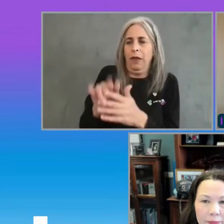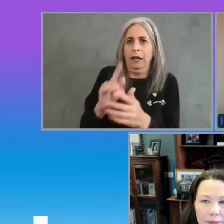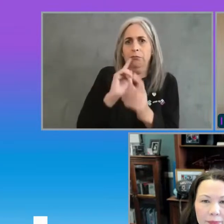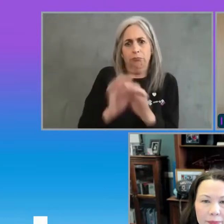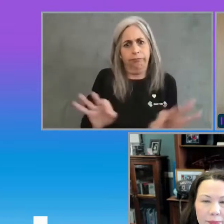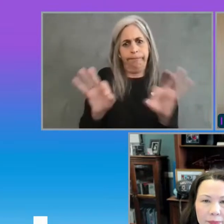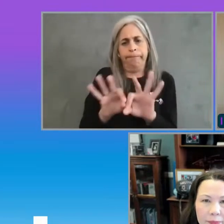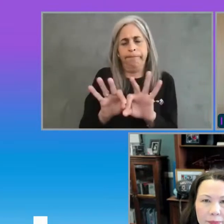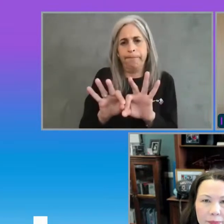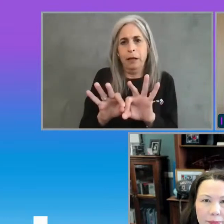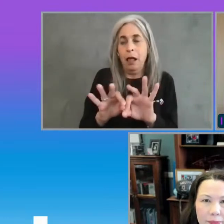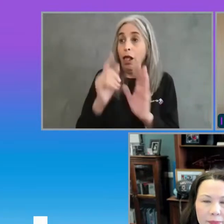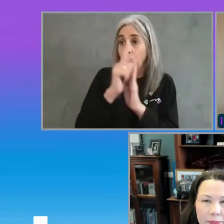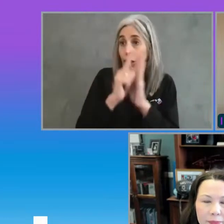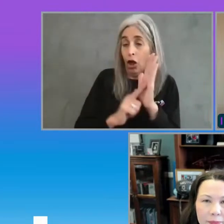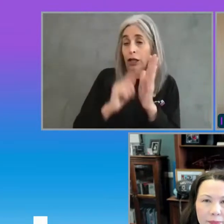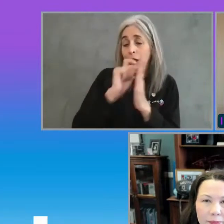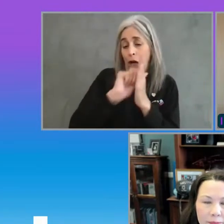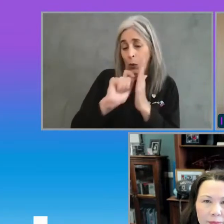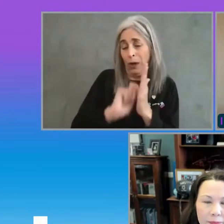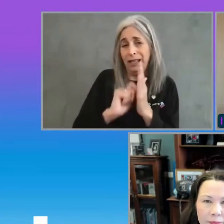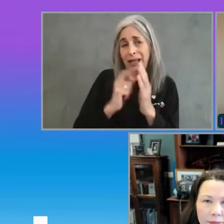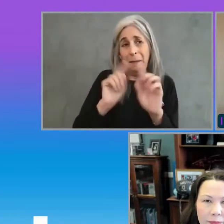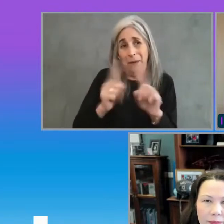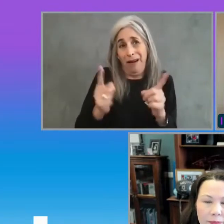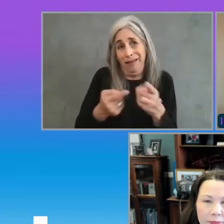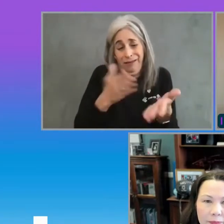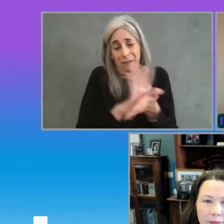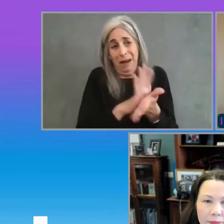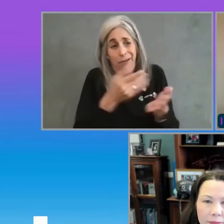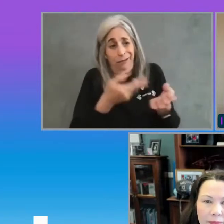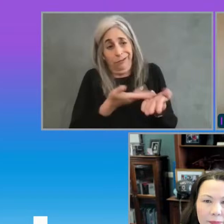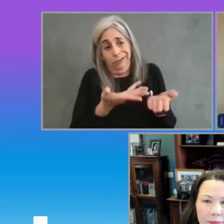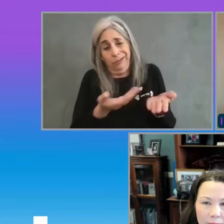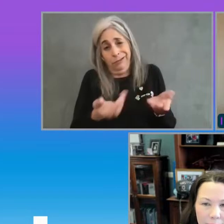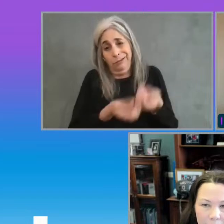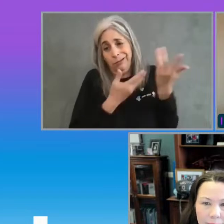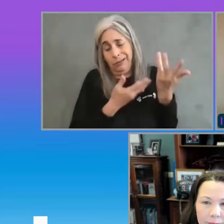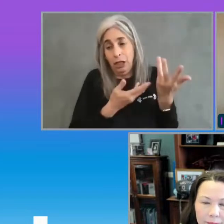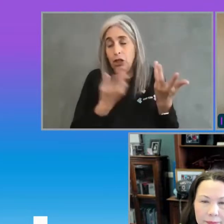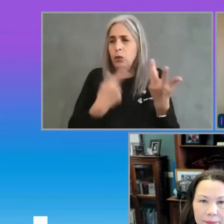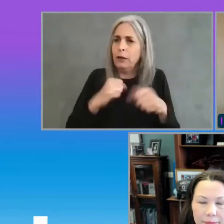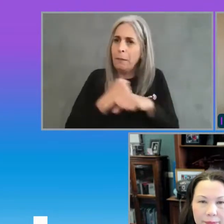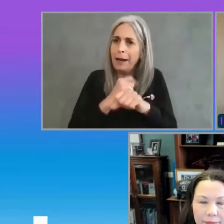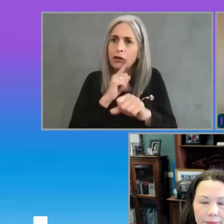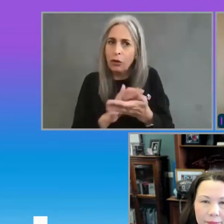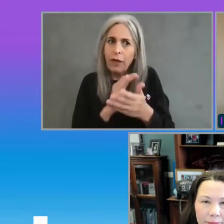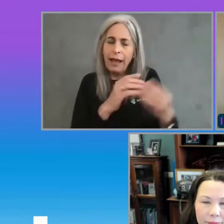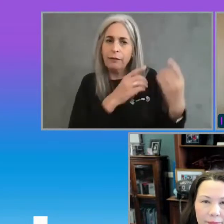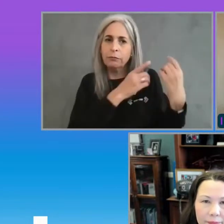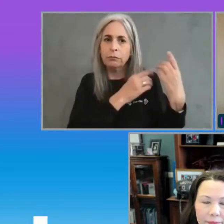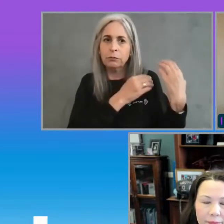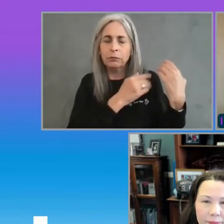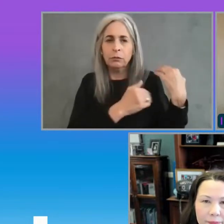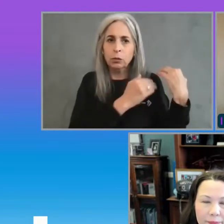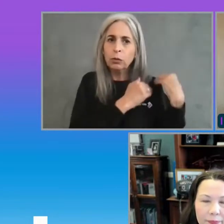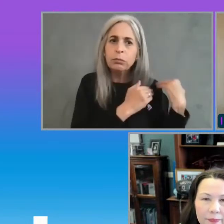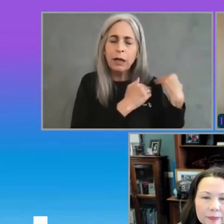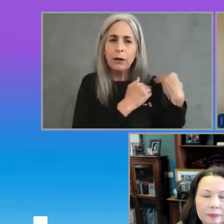know, a lot of laws are written, but they're mere pieces of paper. Enforcement is what makes